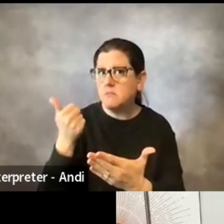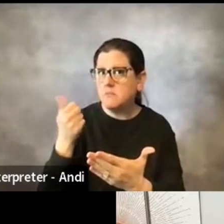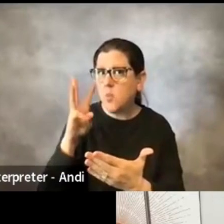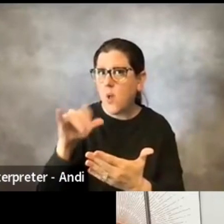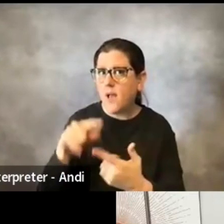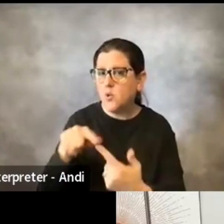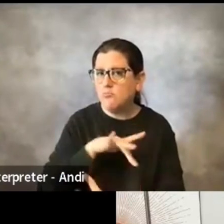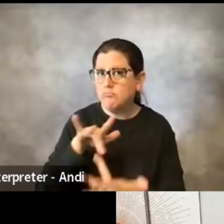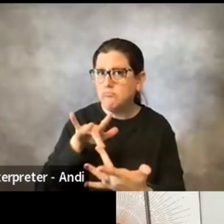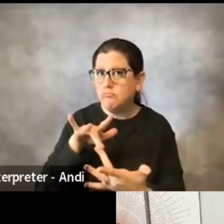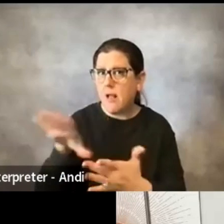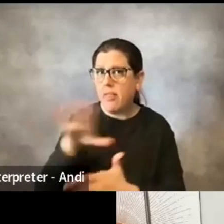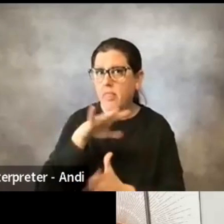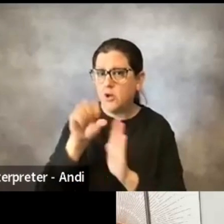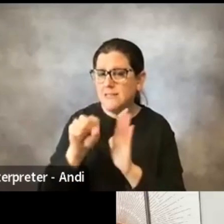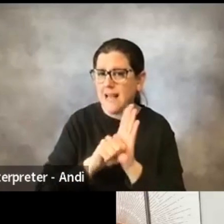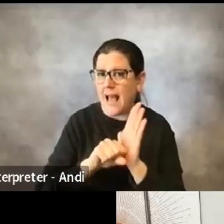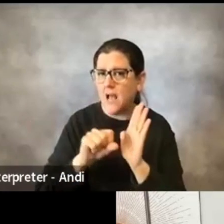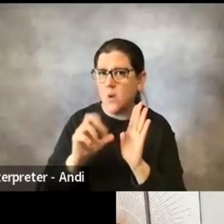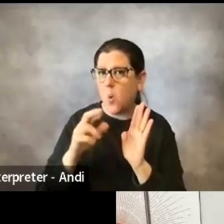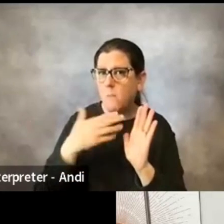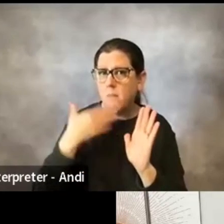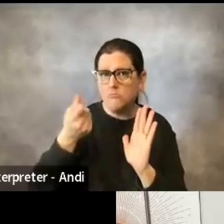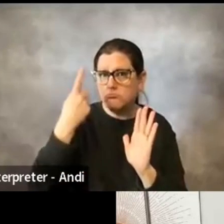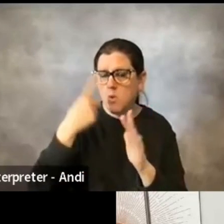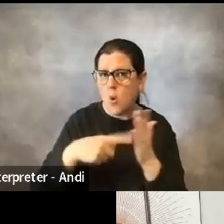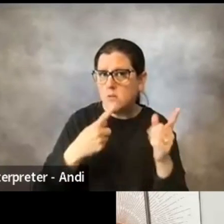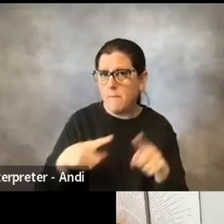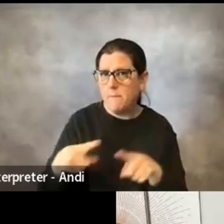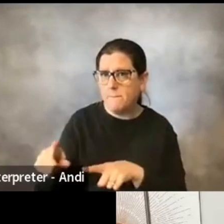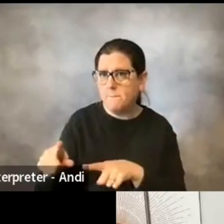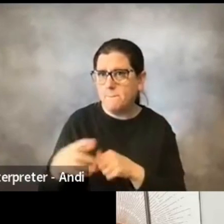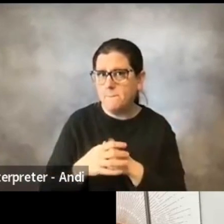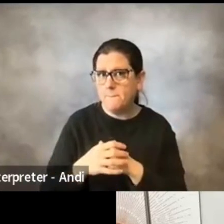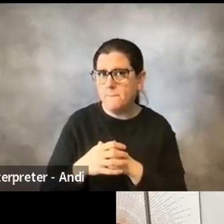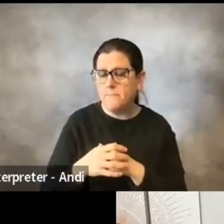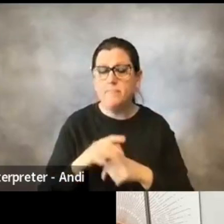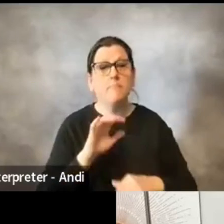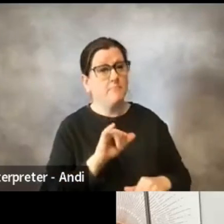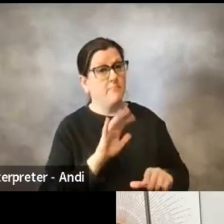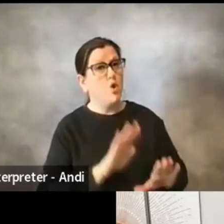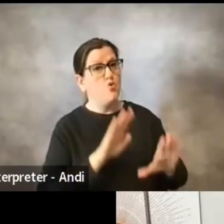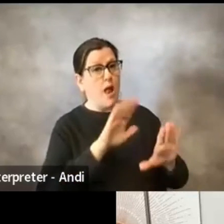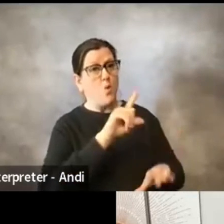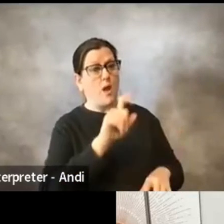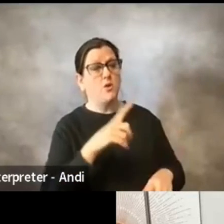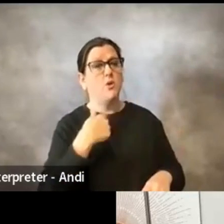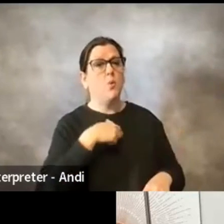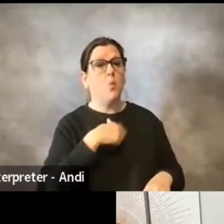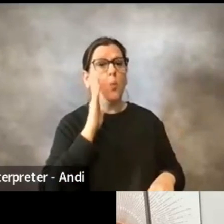touch with their states or to better understand what might be happening in their states? Mary P. Sowers: It's a great question we will be each of the